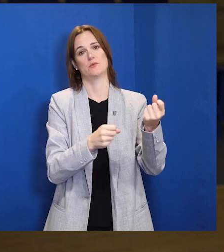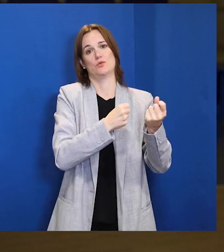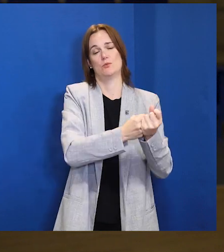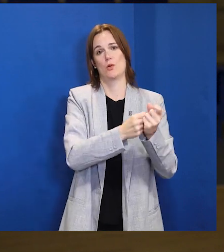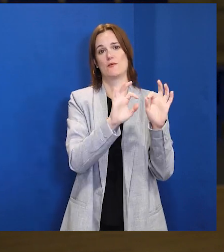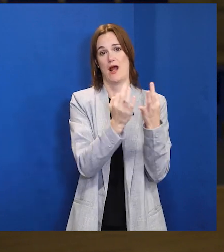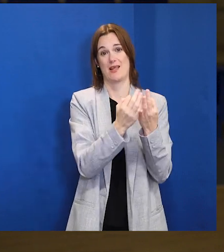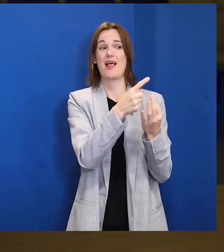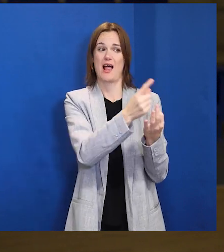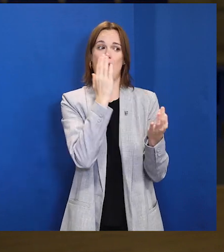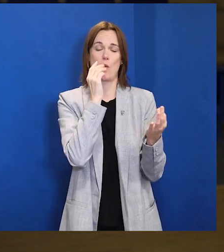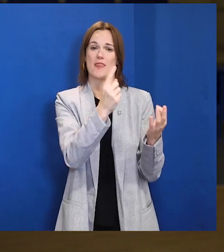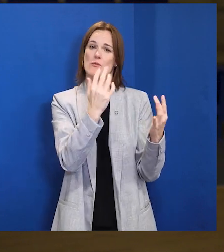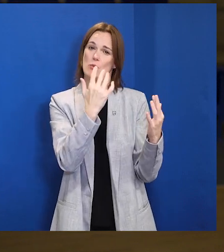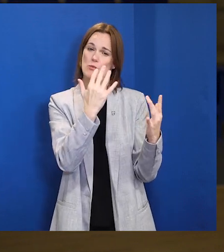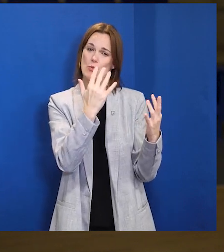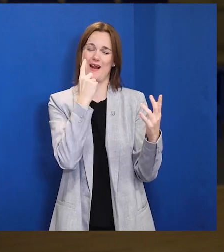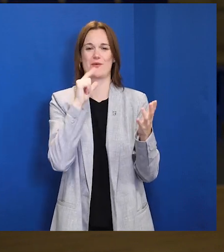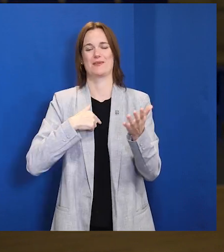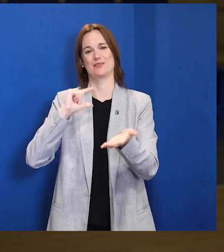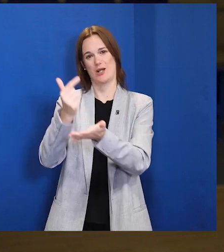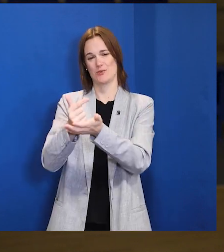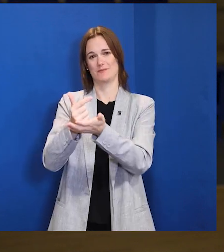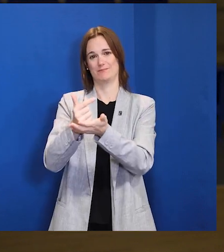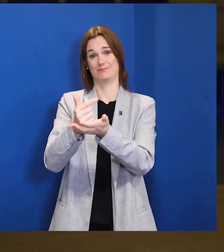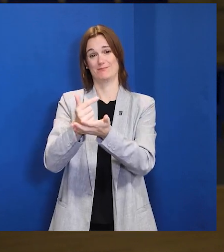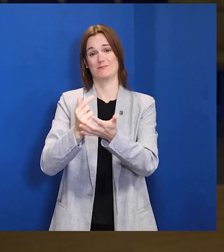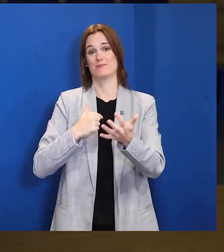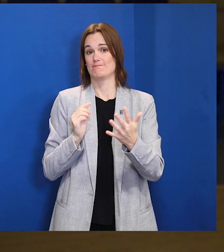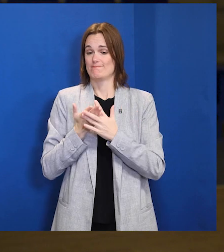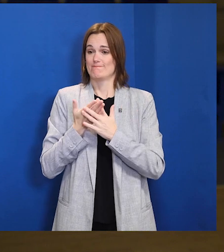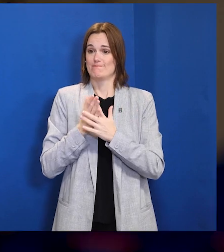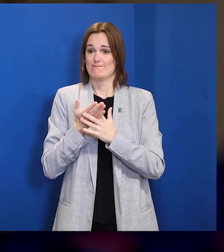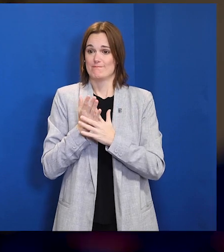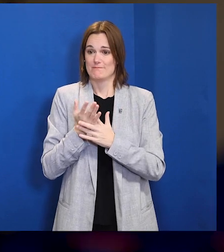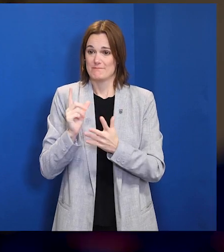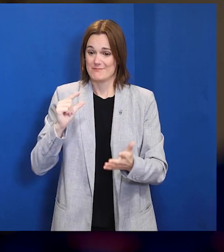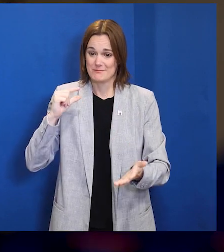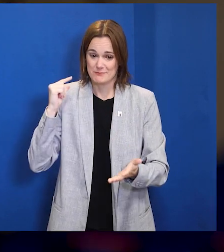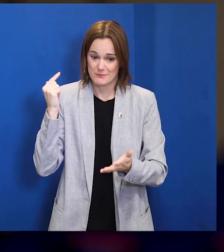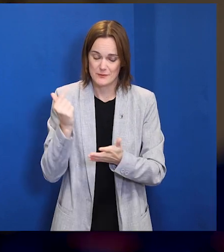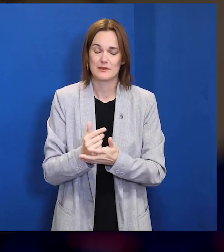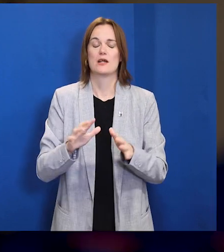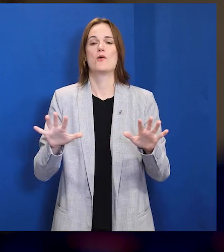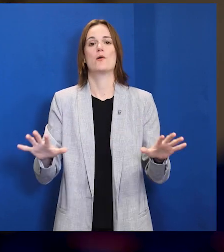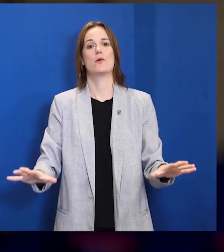at a very difficult time. I knew Tara and Godfather would expect that of me. I was never able to grieve